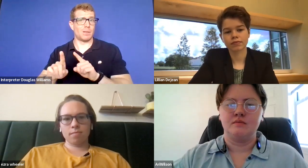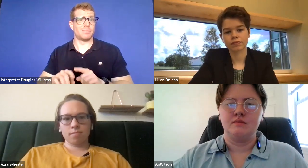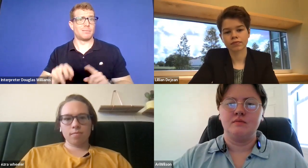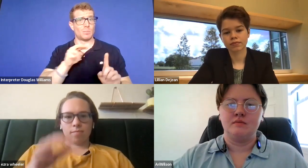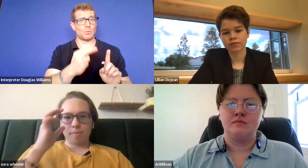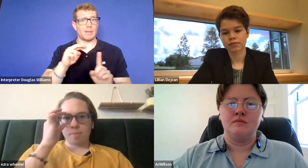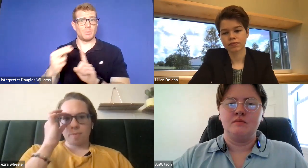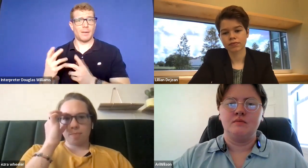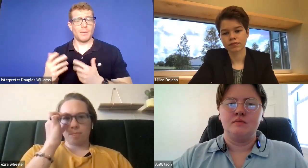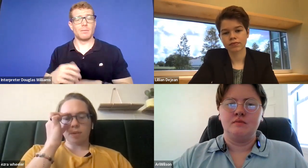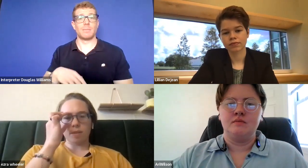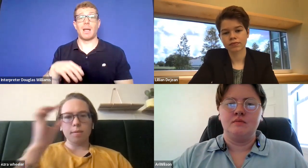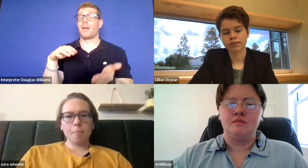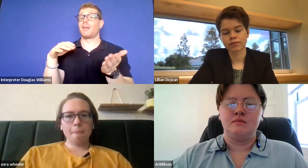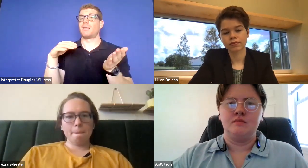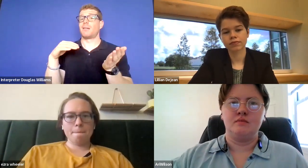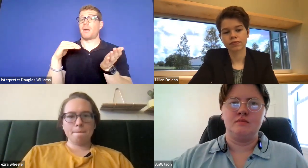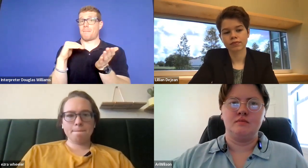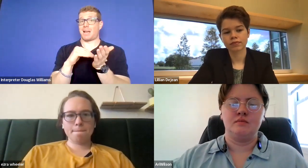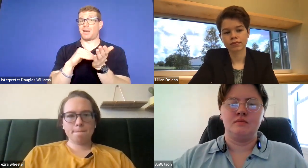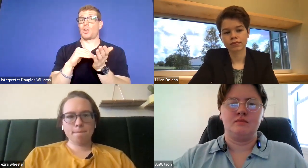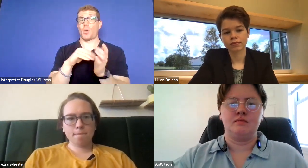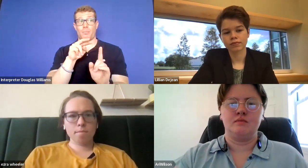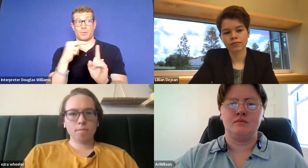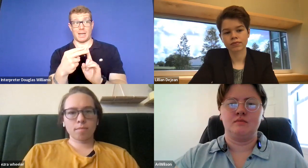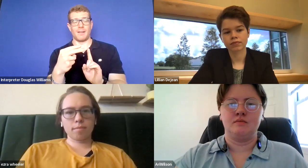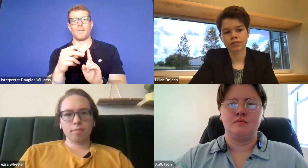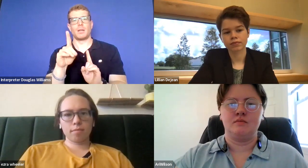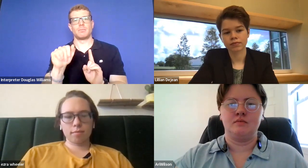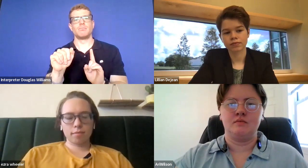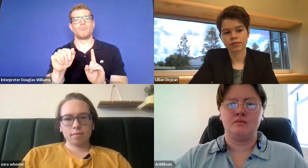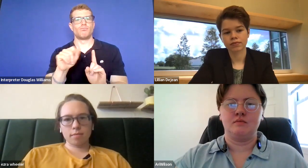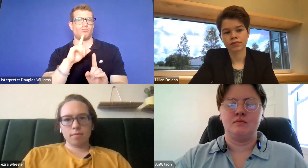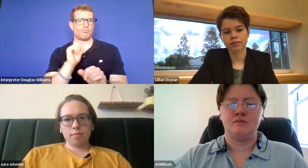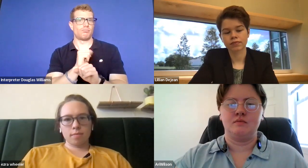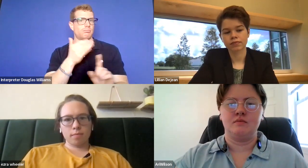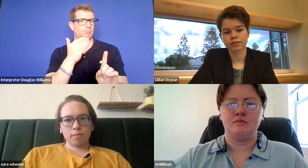It is a disability and just knowing that it is a disability, and how it can be a disability.